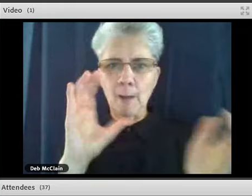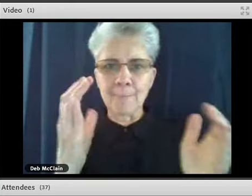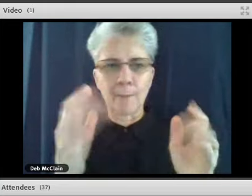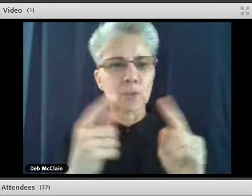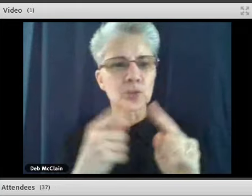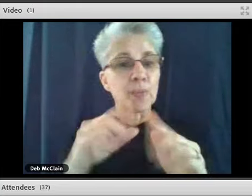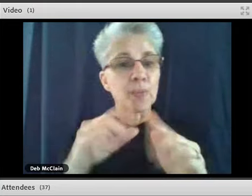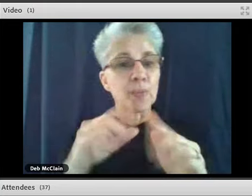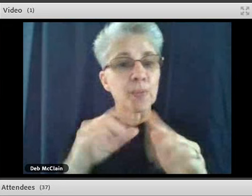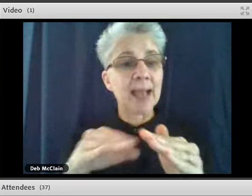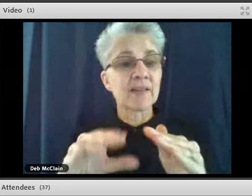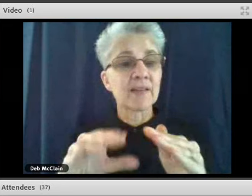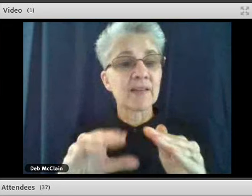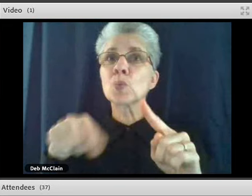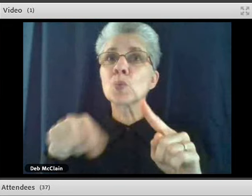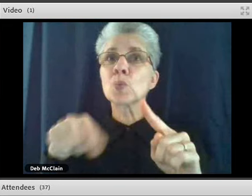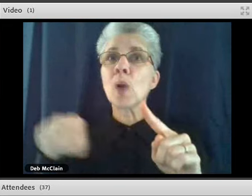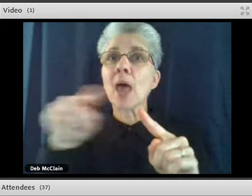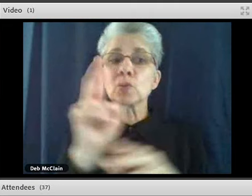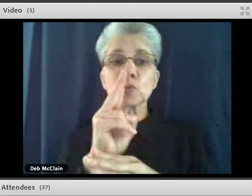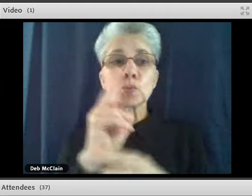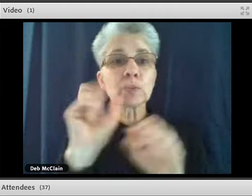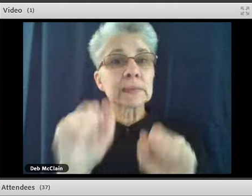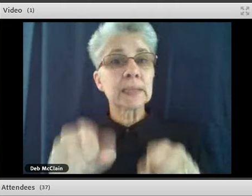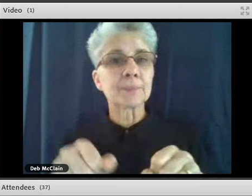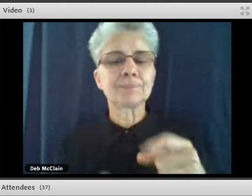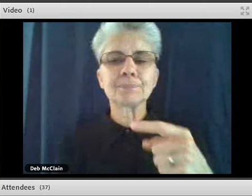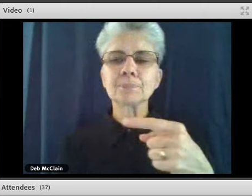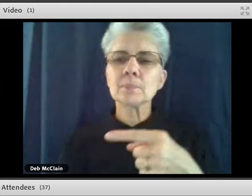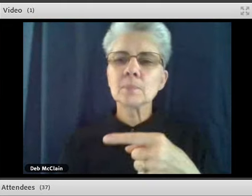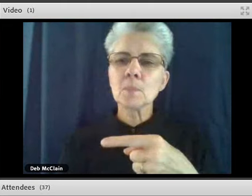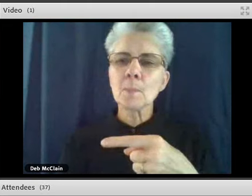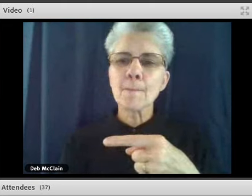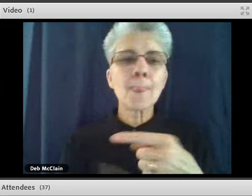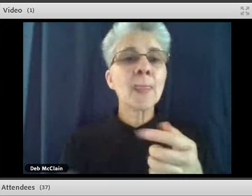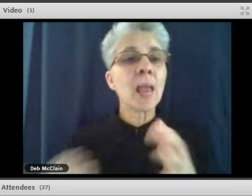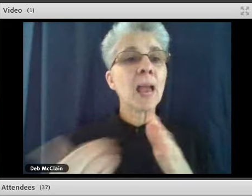comparable to the access available to others.